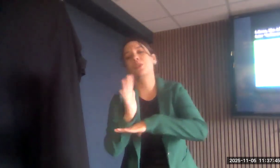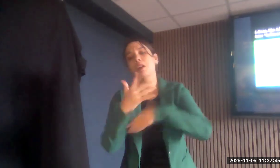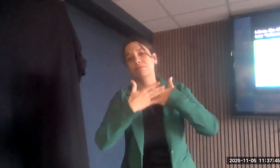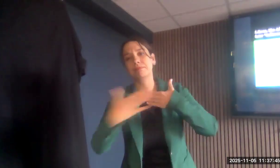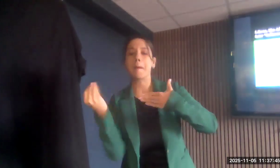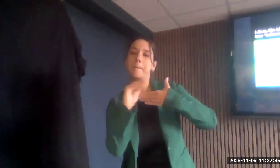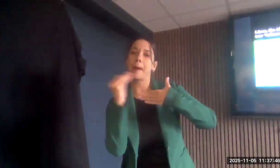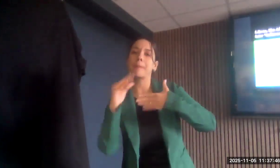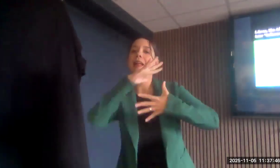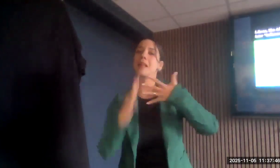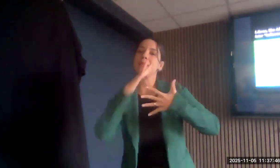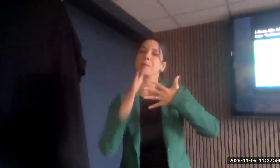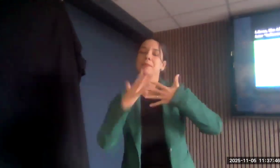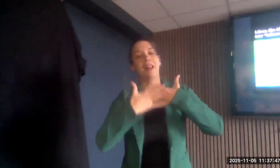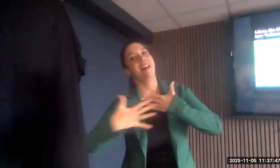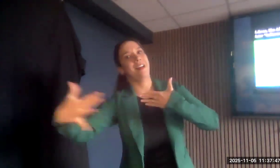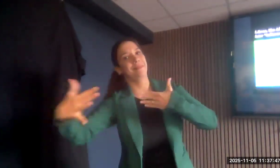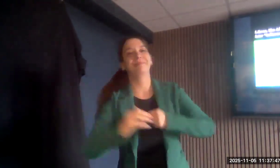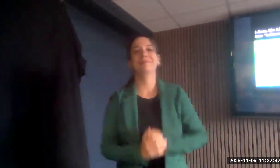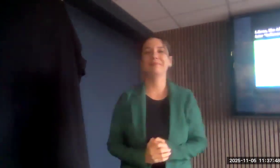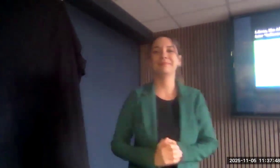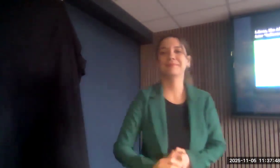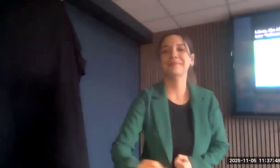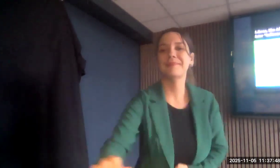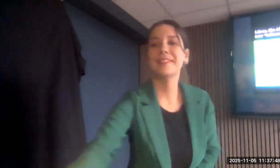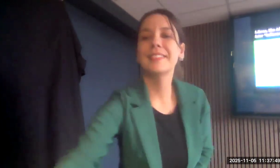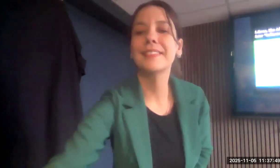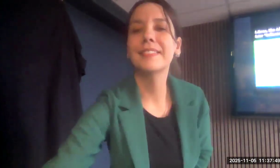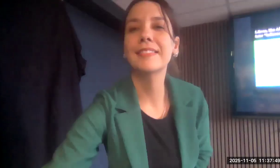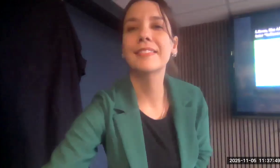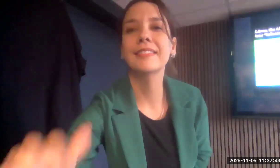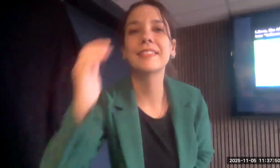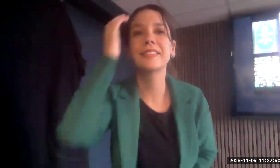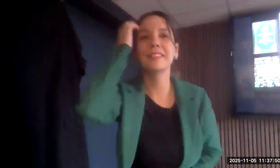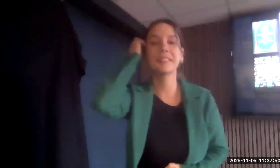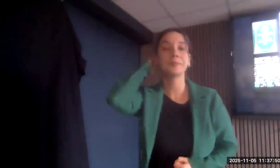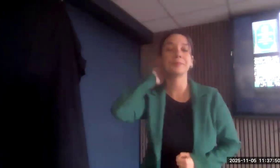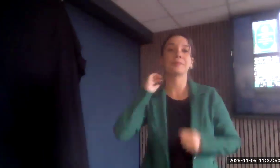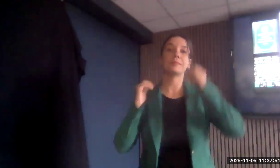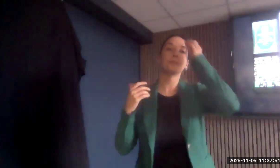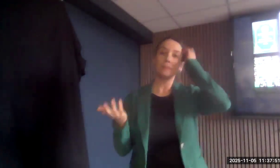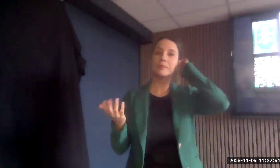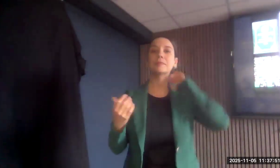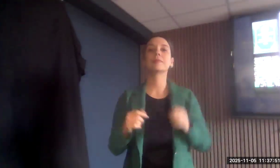And this dictionary has been used for many years, and after that, we saw the term Libra being used more globally.